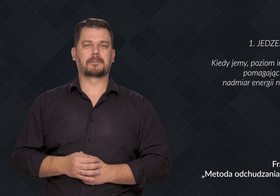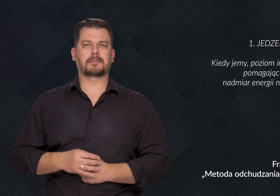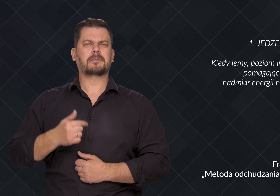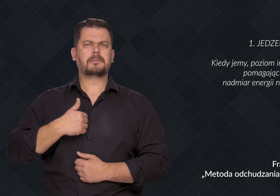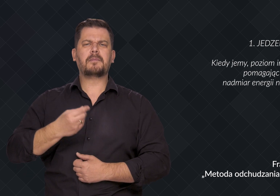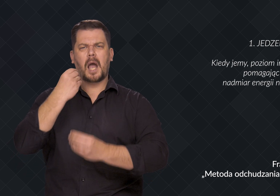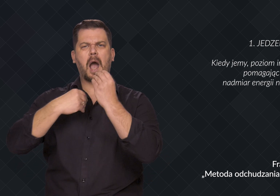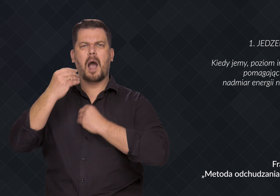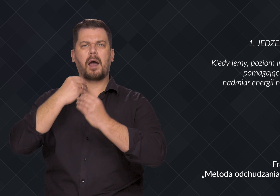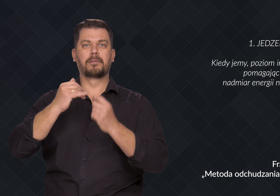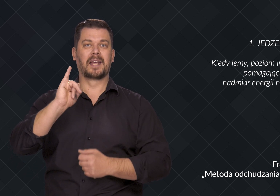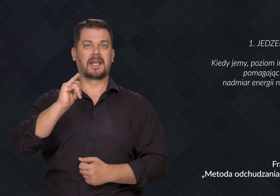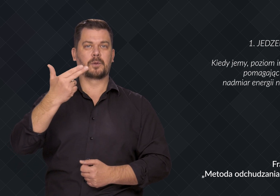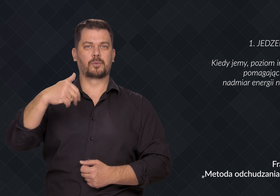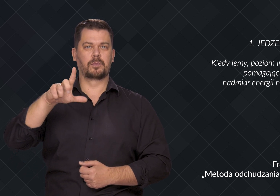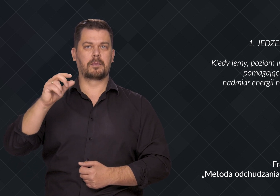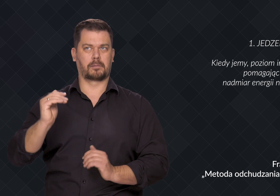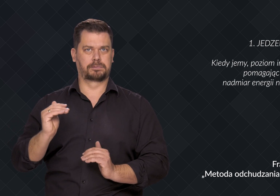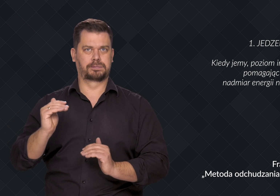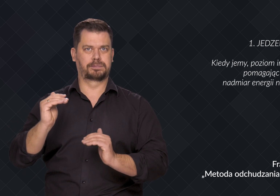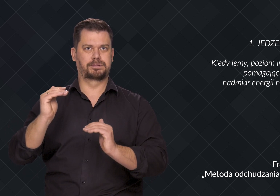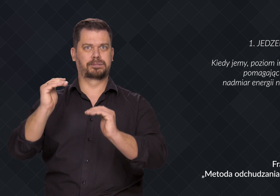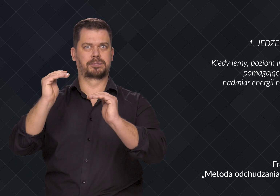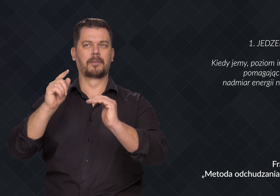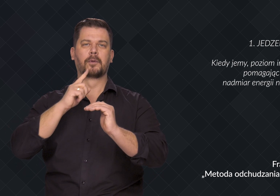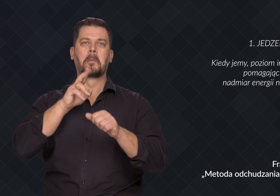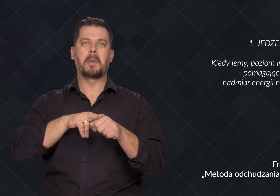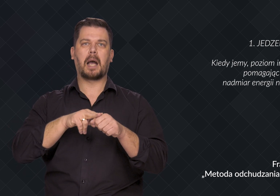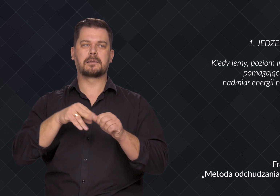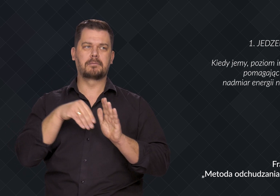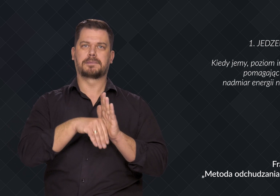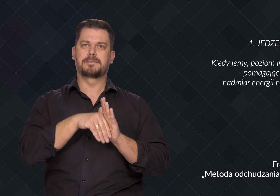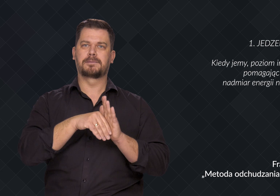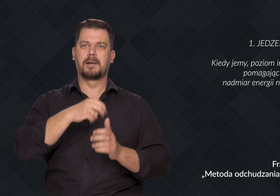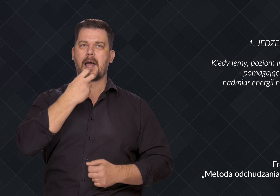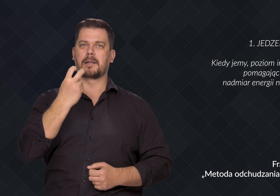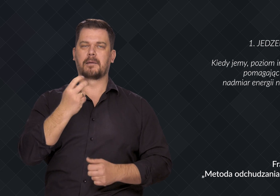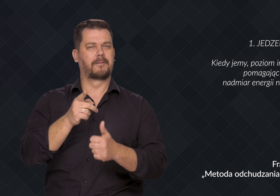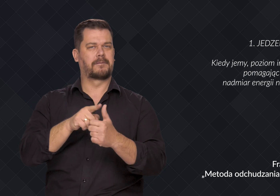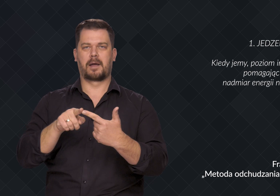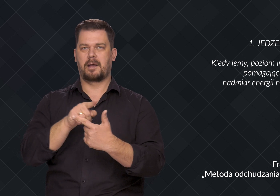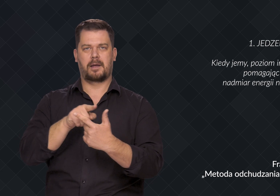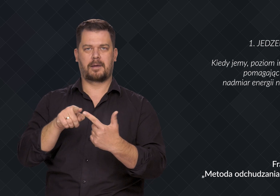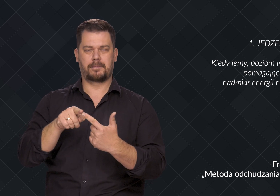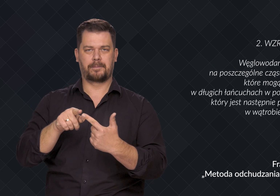When we eat, insulin levels rise, helping to store excess energy in two ways.